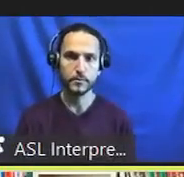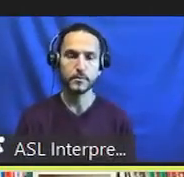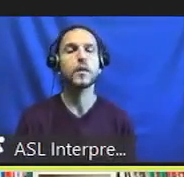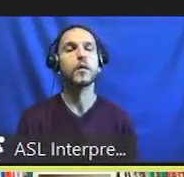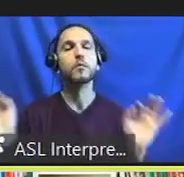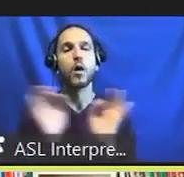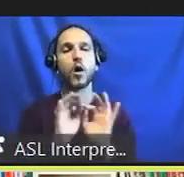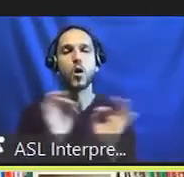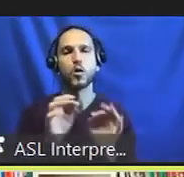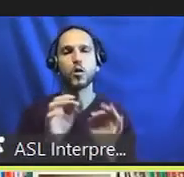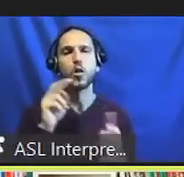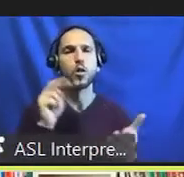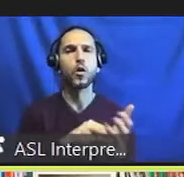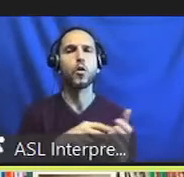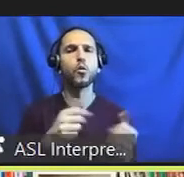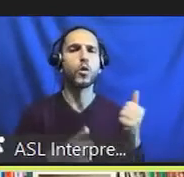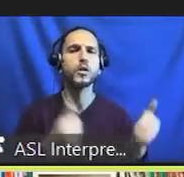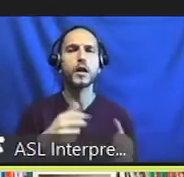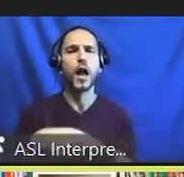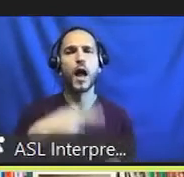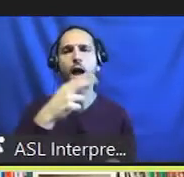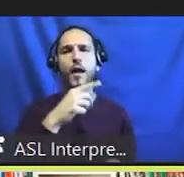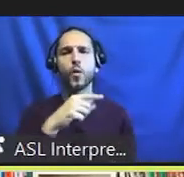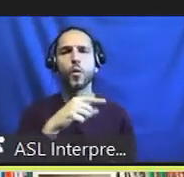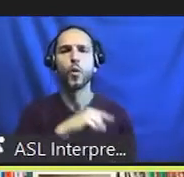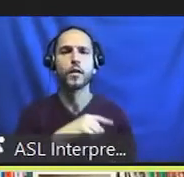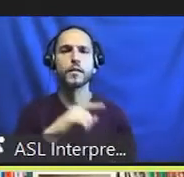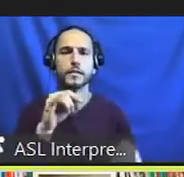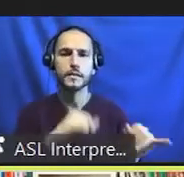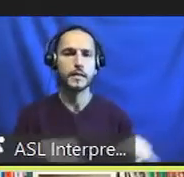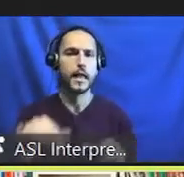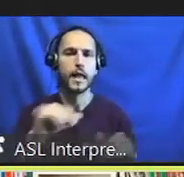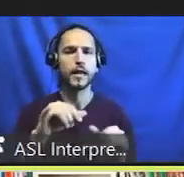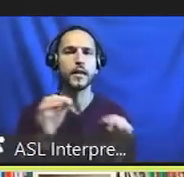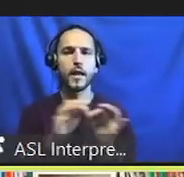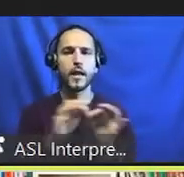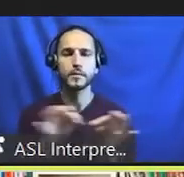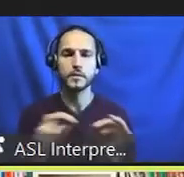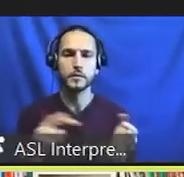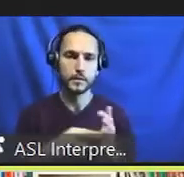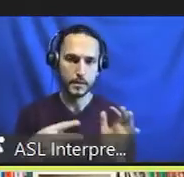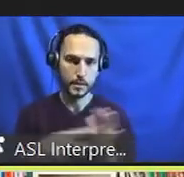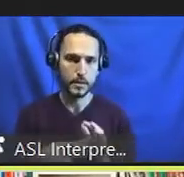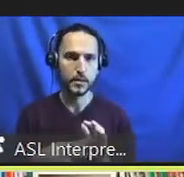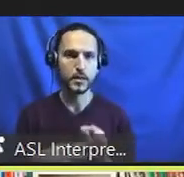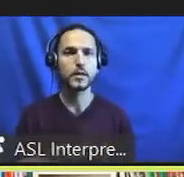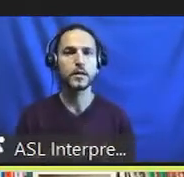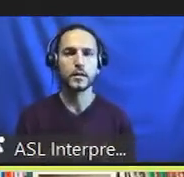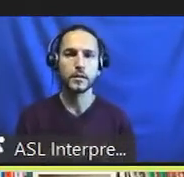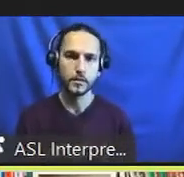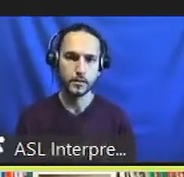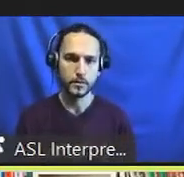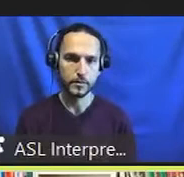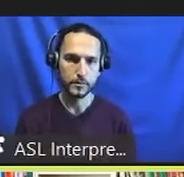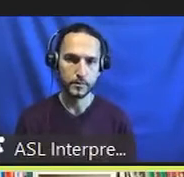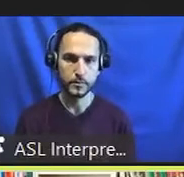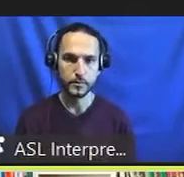to look at what high-quality, industry-standard captioning really means. So let's take a closer look at that stipulation of the settlement.